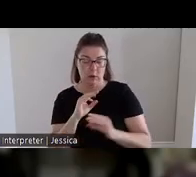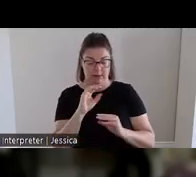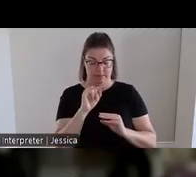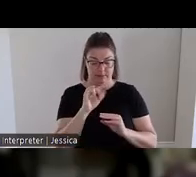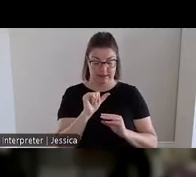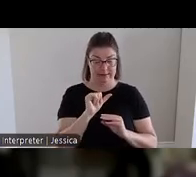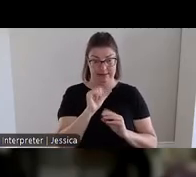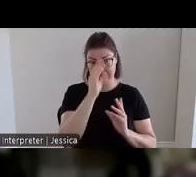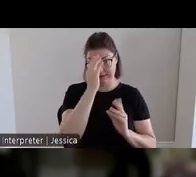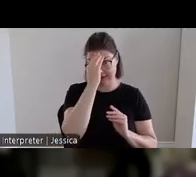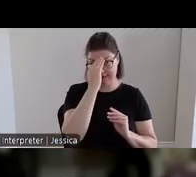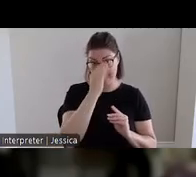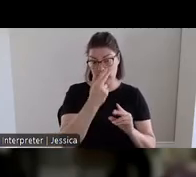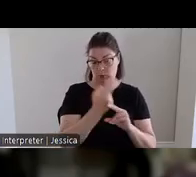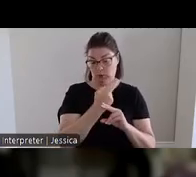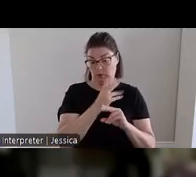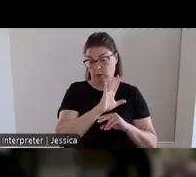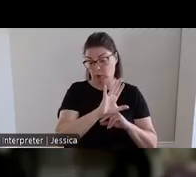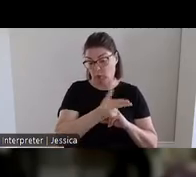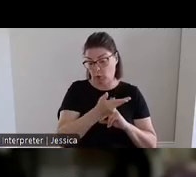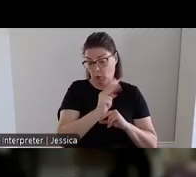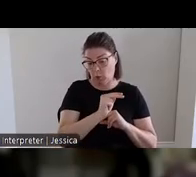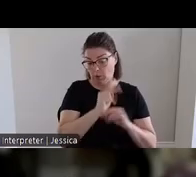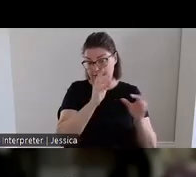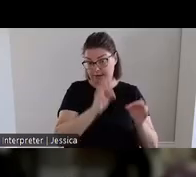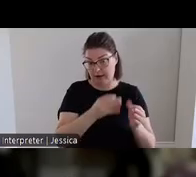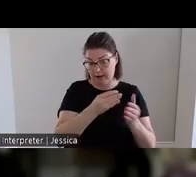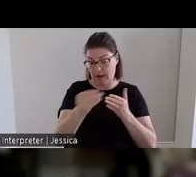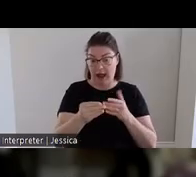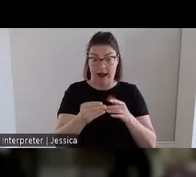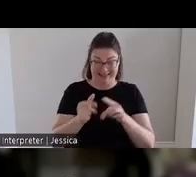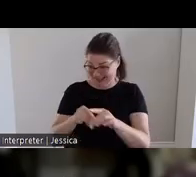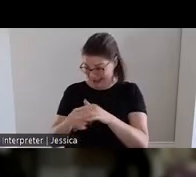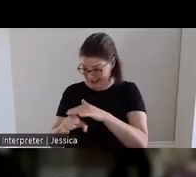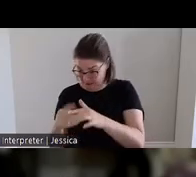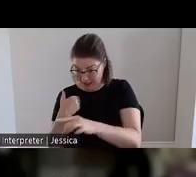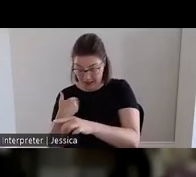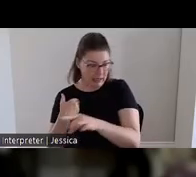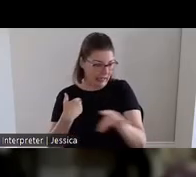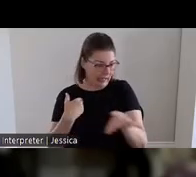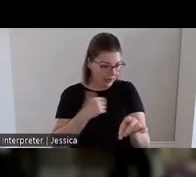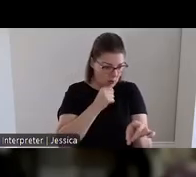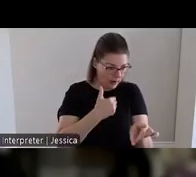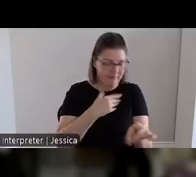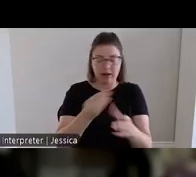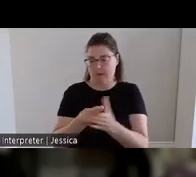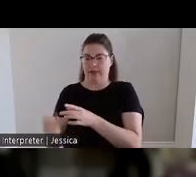to look for the most accessible versions to procure for your users, and you can use